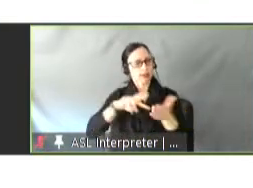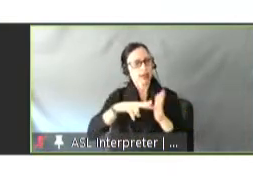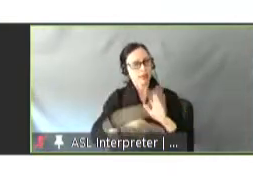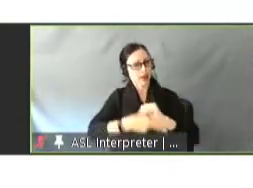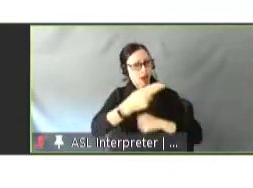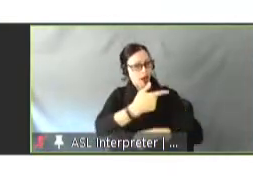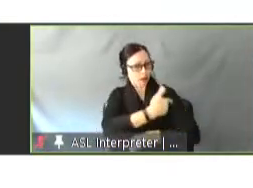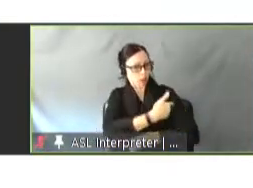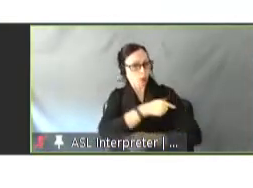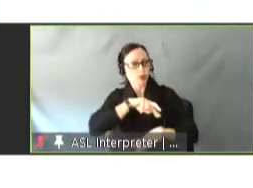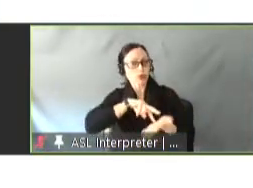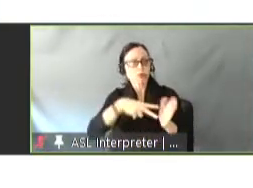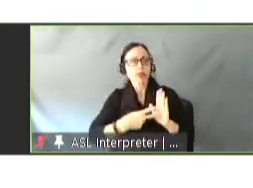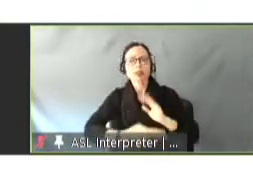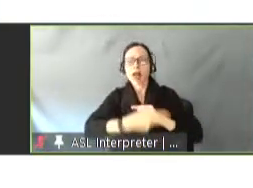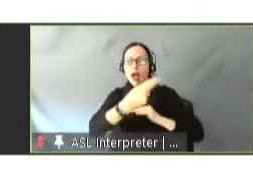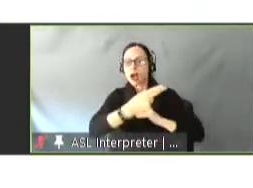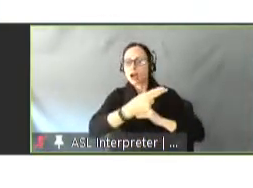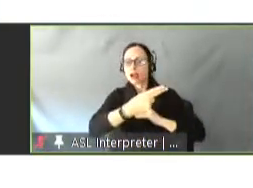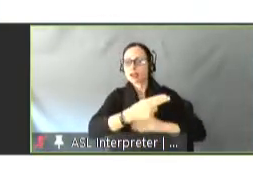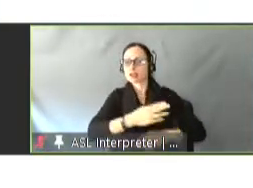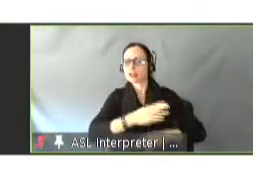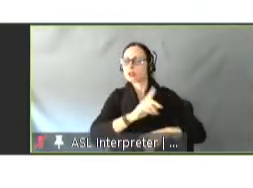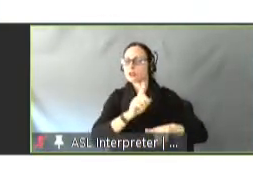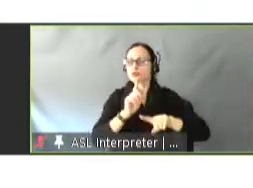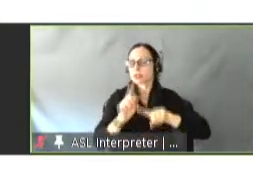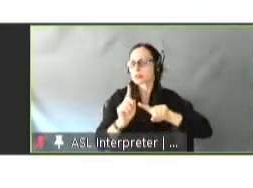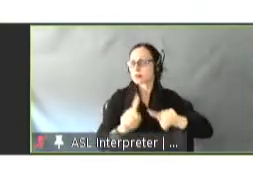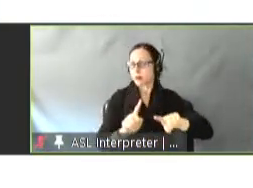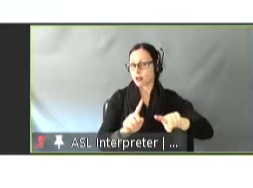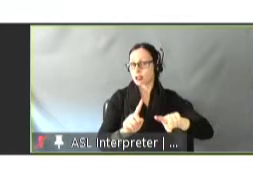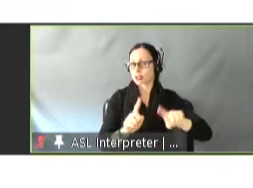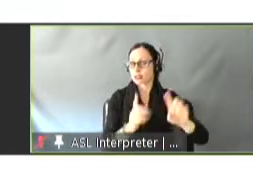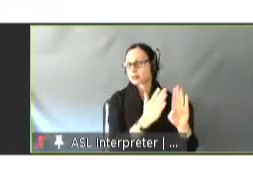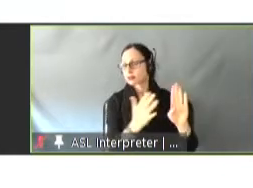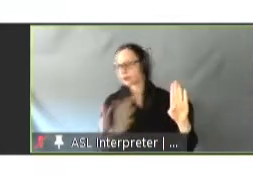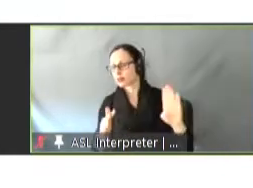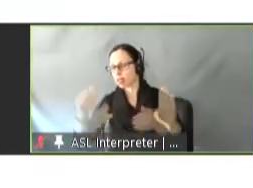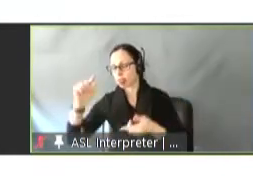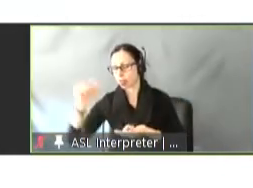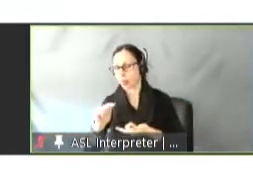the highest amounts of antibody responses all the way down to the lowest doses of 0.3 where